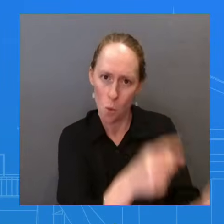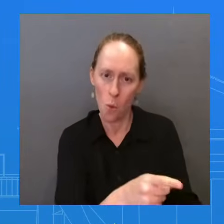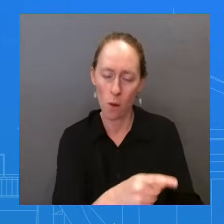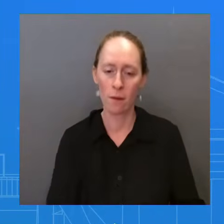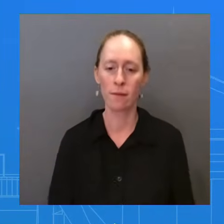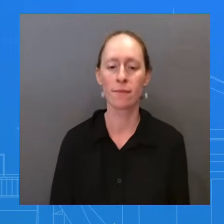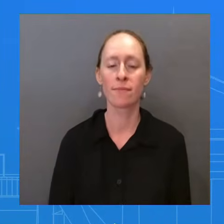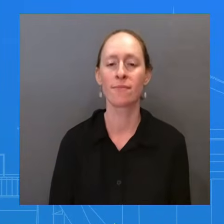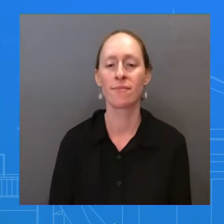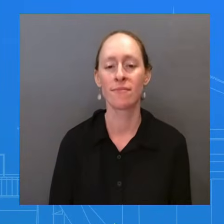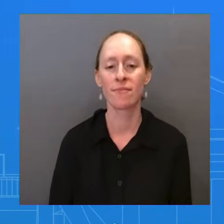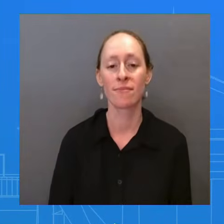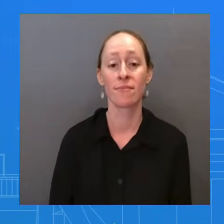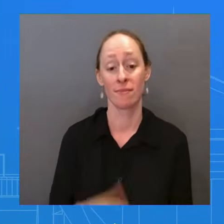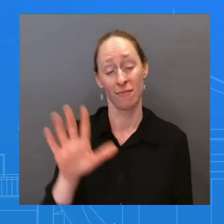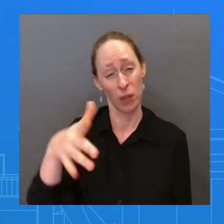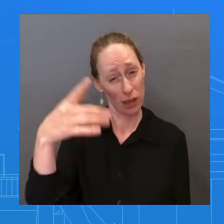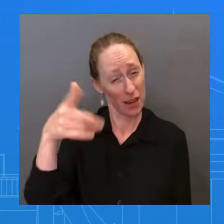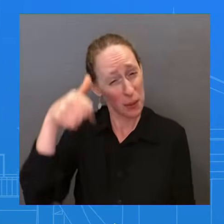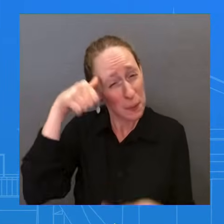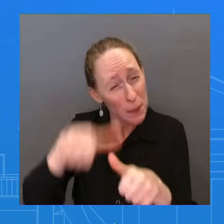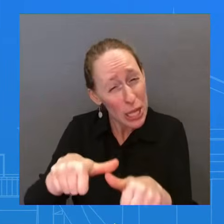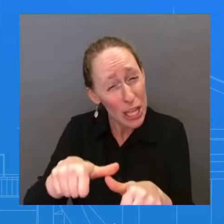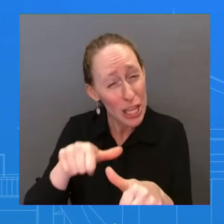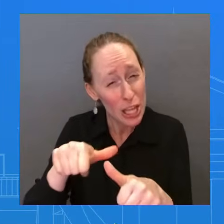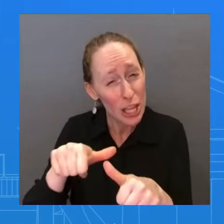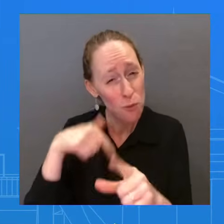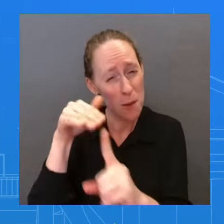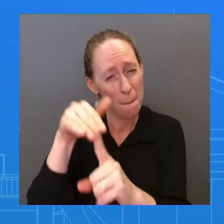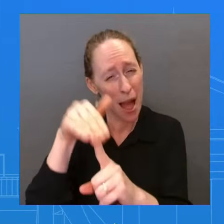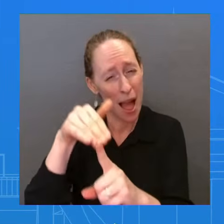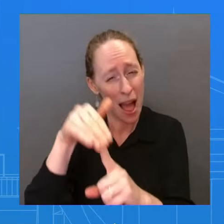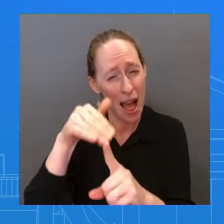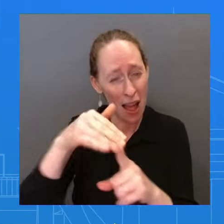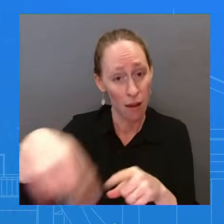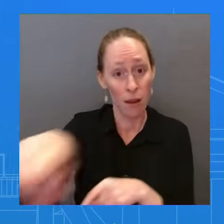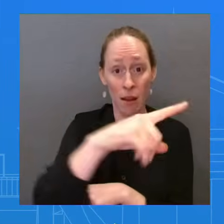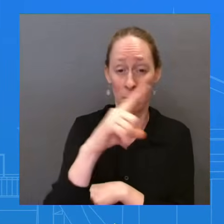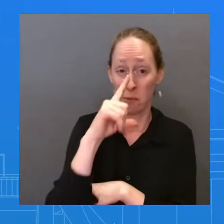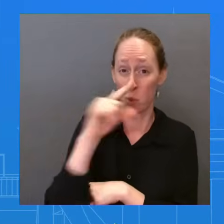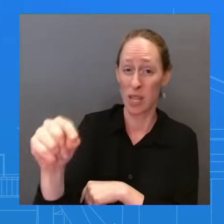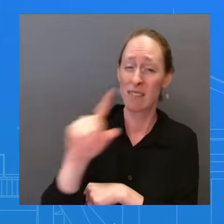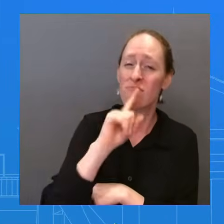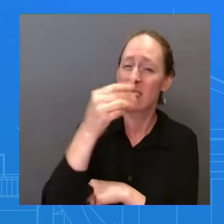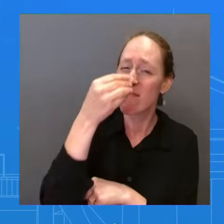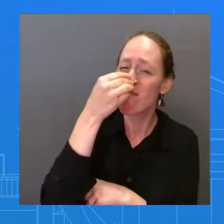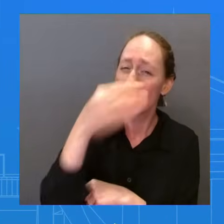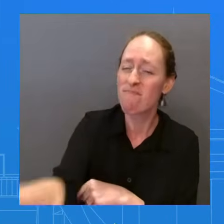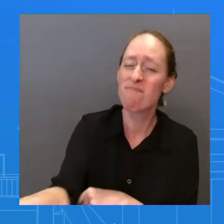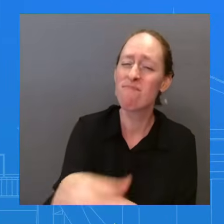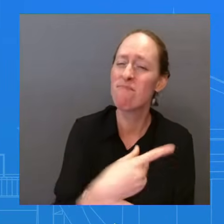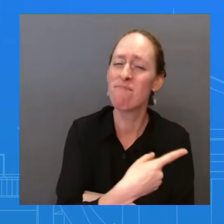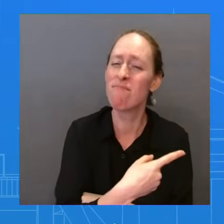It's a great academic question. "Shouldn't the Russians be at the table?" Yeah, eventually, if you're going to -- if you're going to -- if there's going to be a negotiated peace, of course.